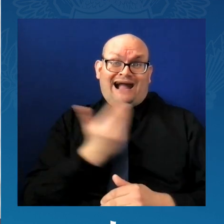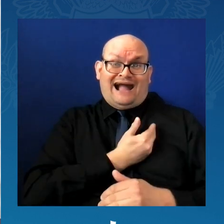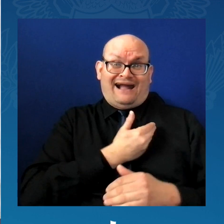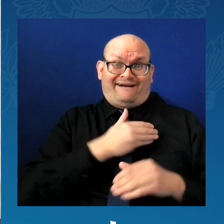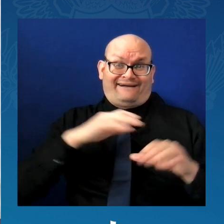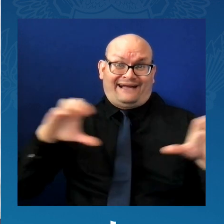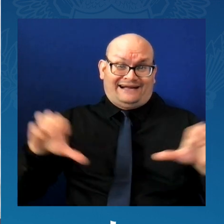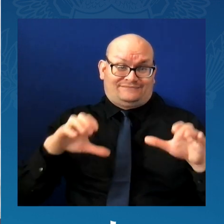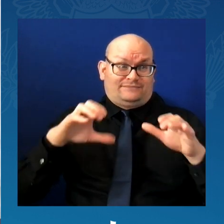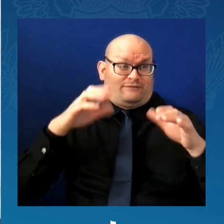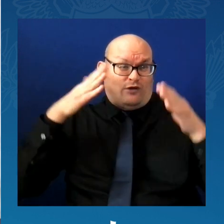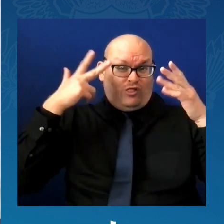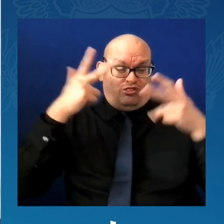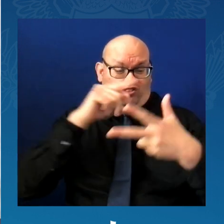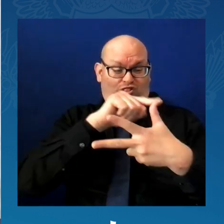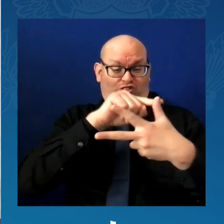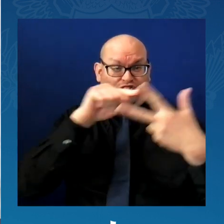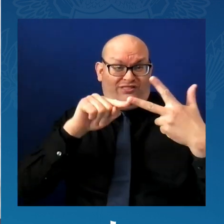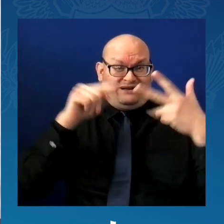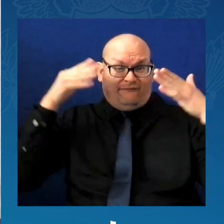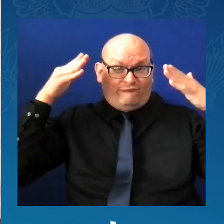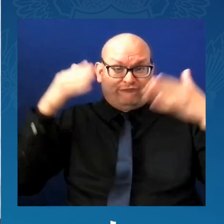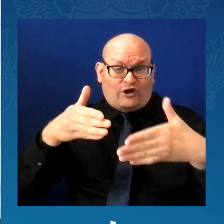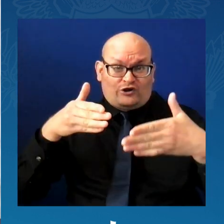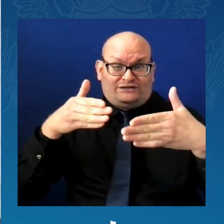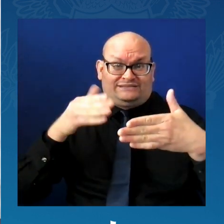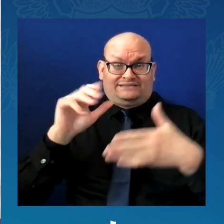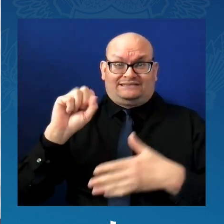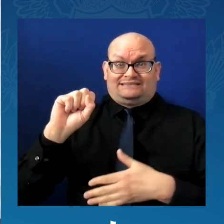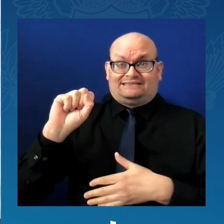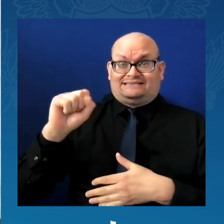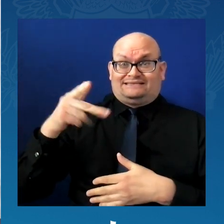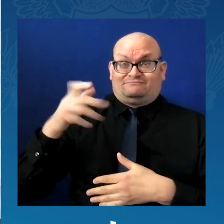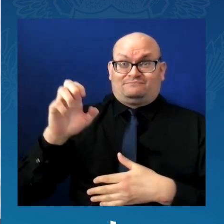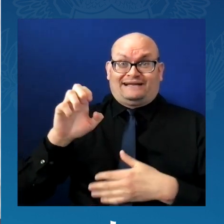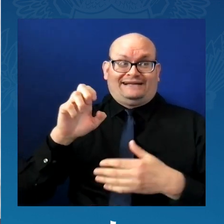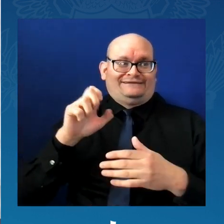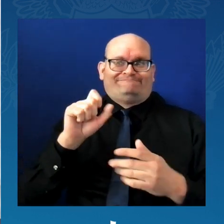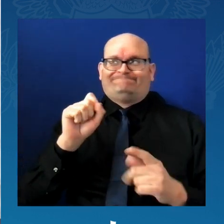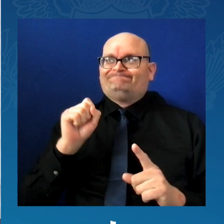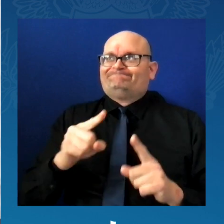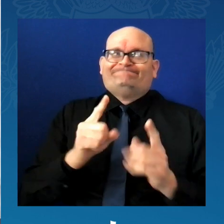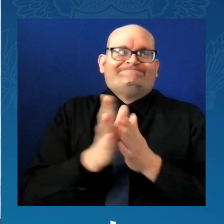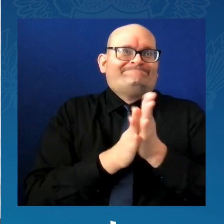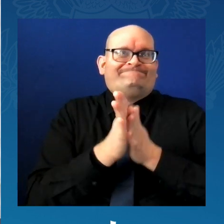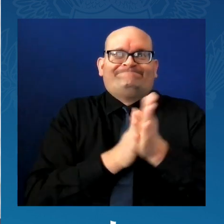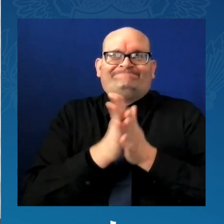We will use space as a lens to spark curiosity and cultivate interest in space related STEM fields,